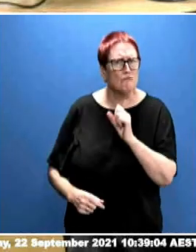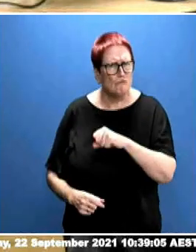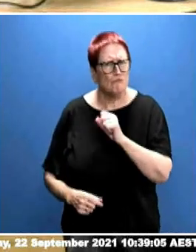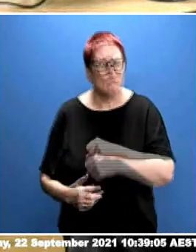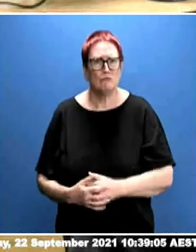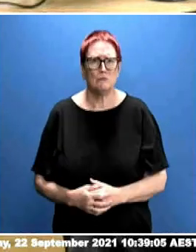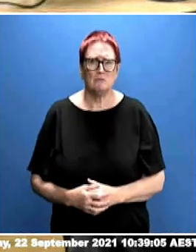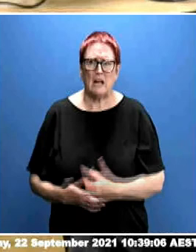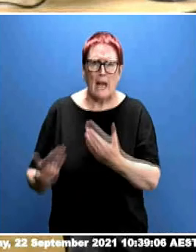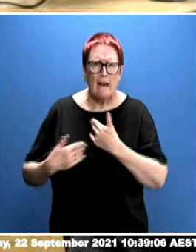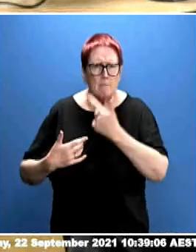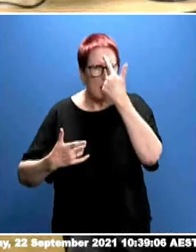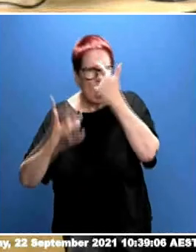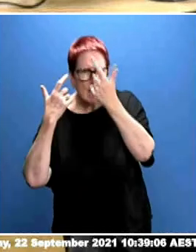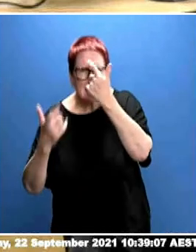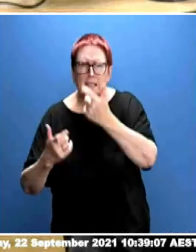she just made suggestions and stuff.